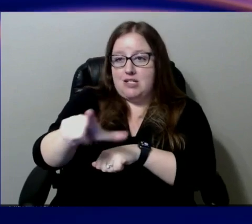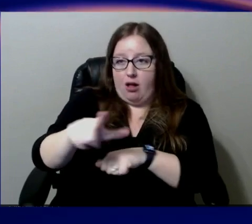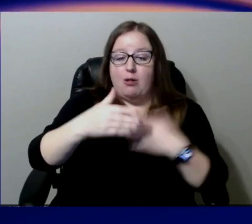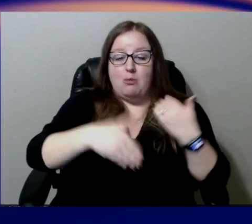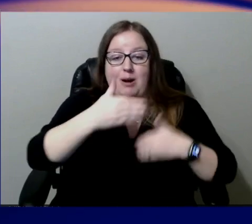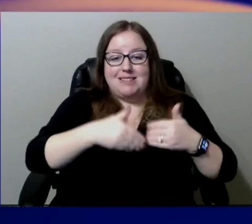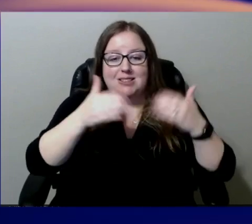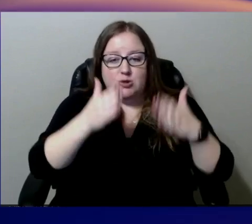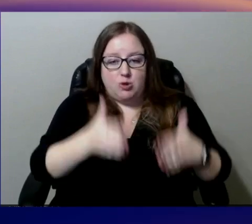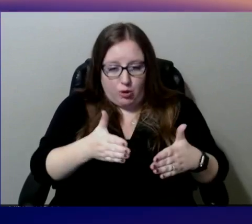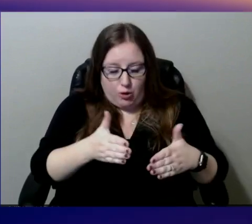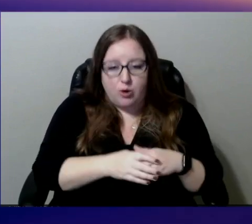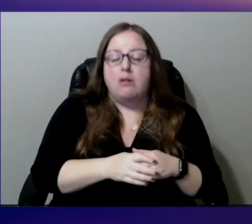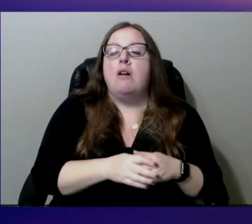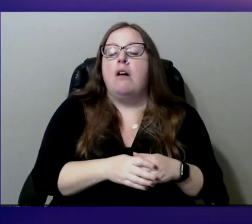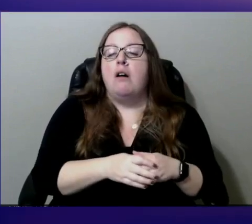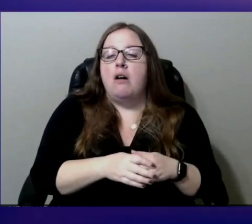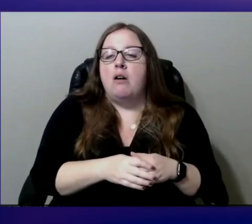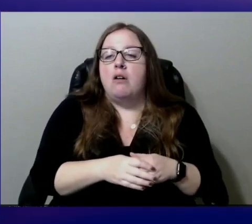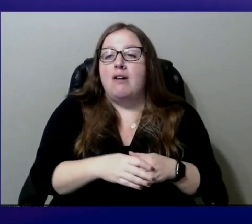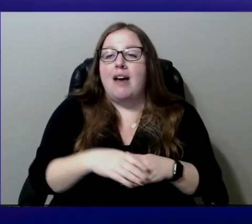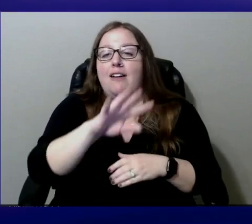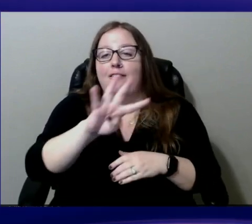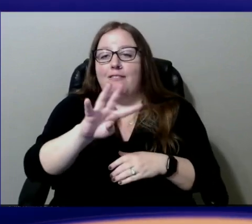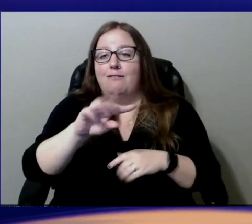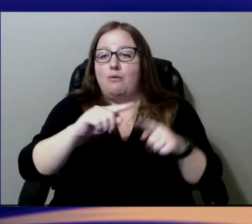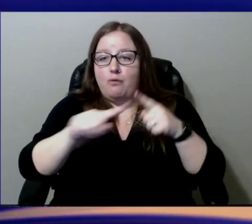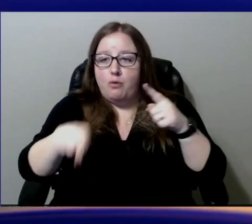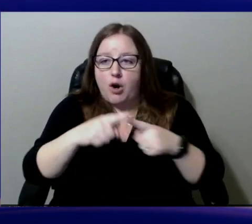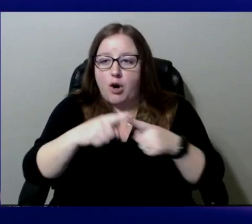and a four-wheel drive monster truck chassis, as you can see.